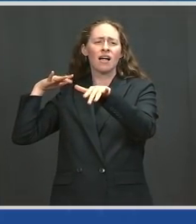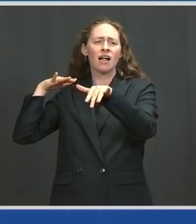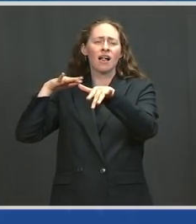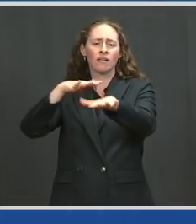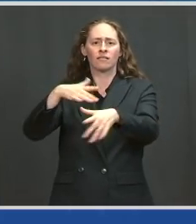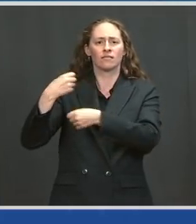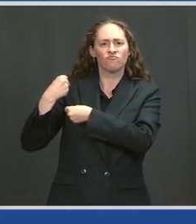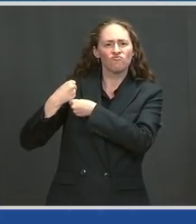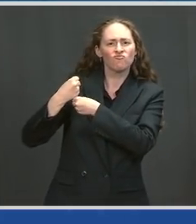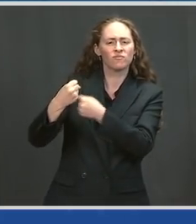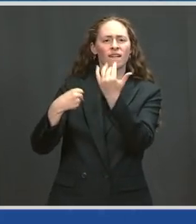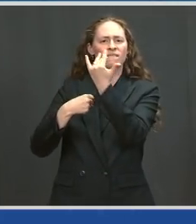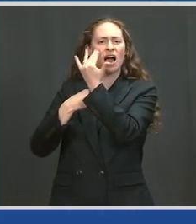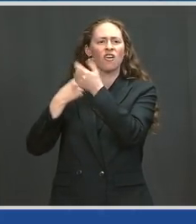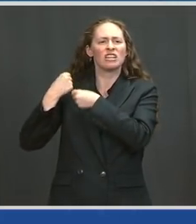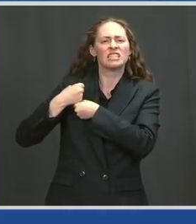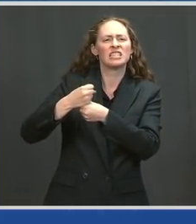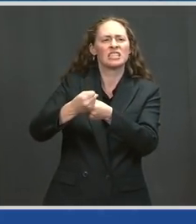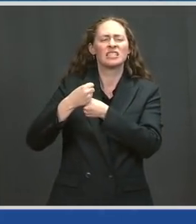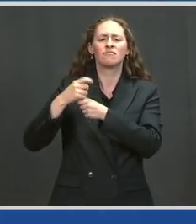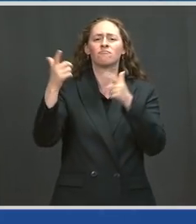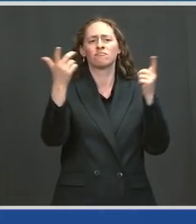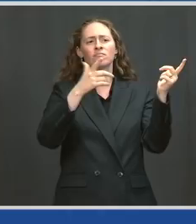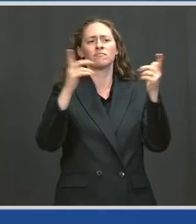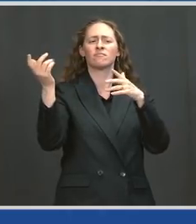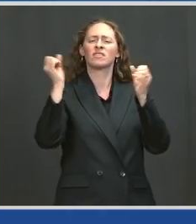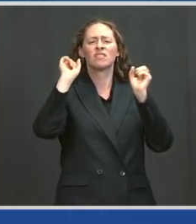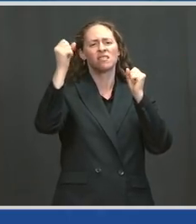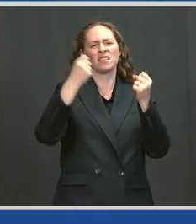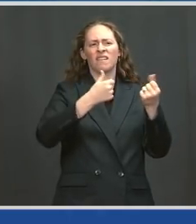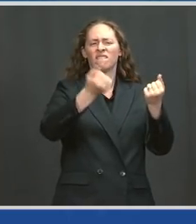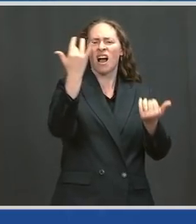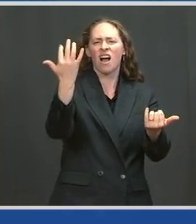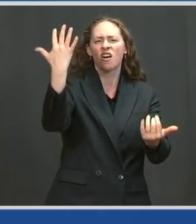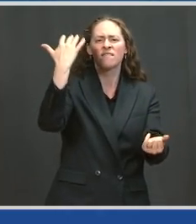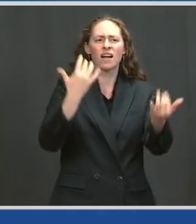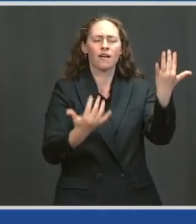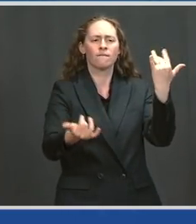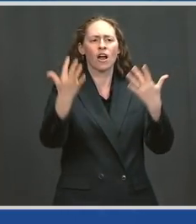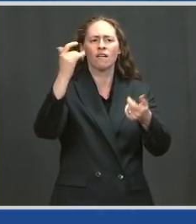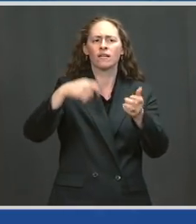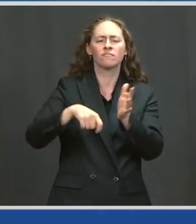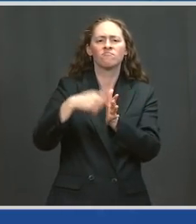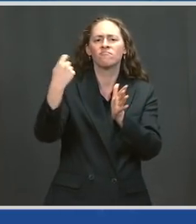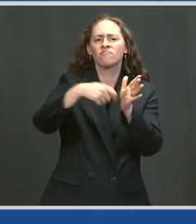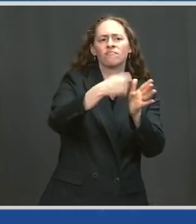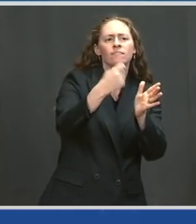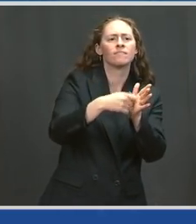A mob tied a Black man, by the waist, to the back of their truck,